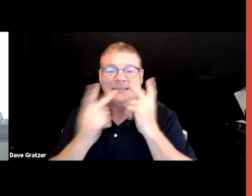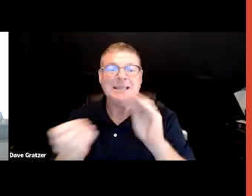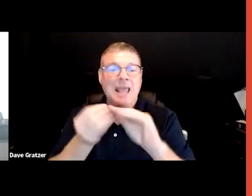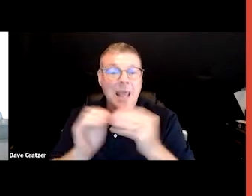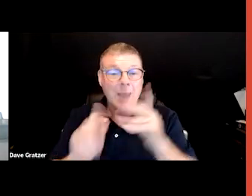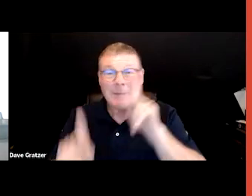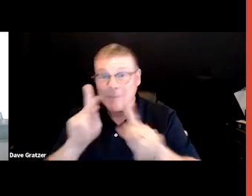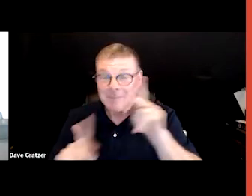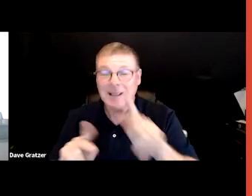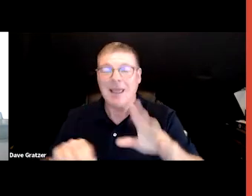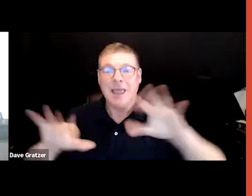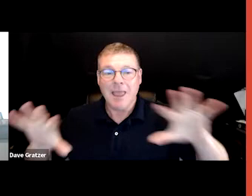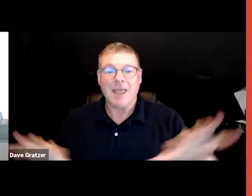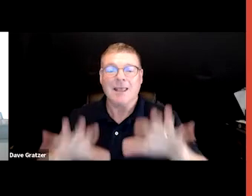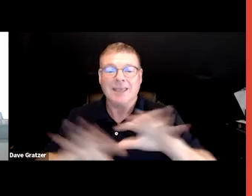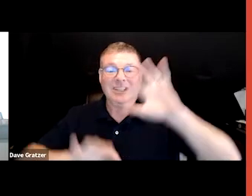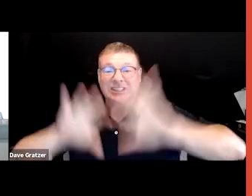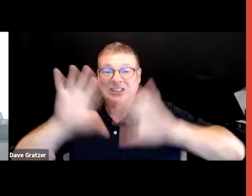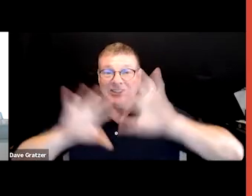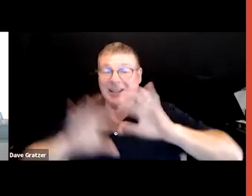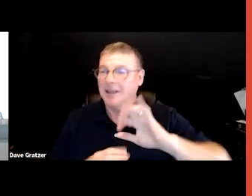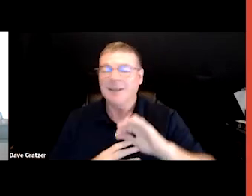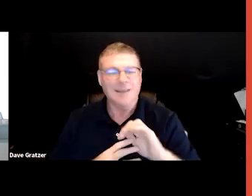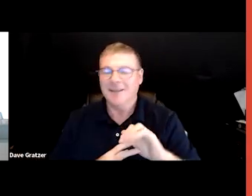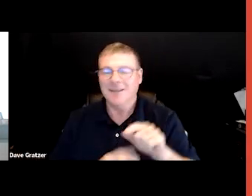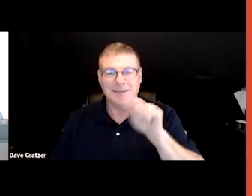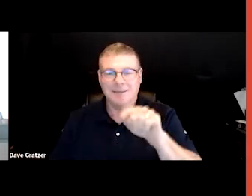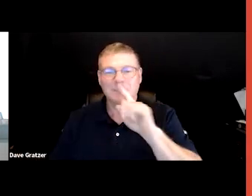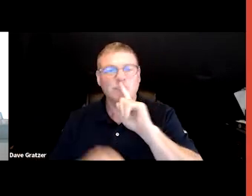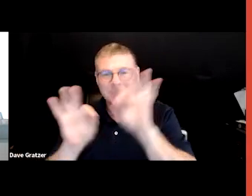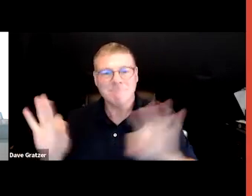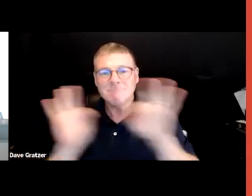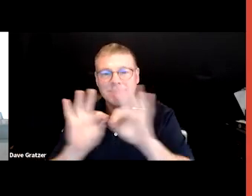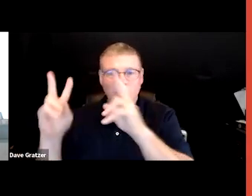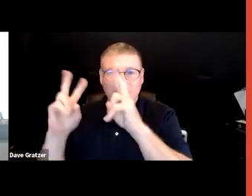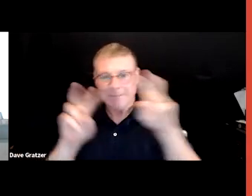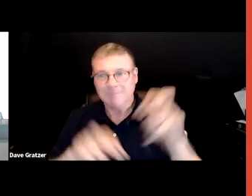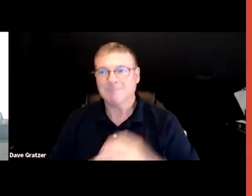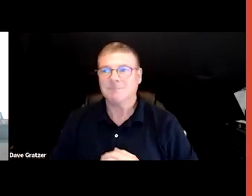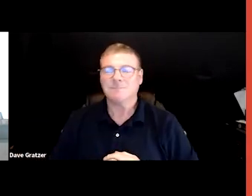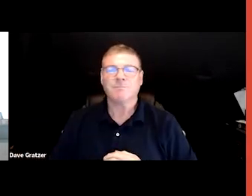and the activeness in the chat, that this is really an important topic that's not just important to us,